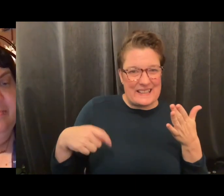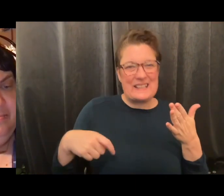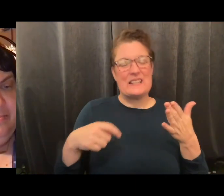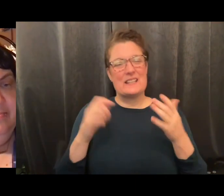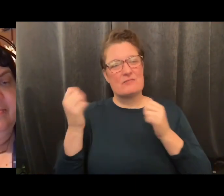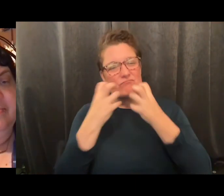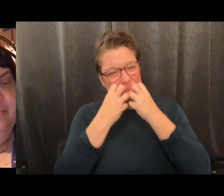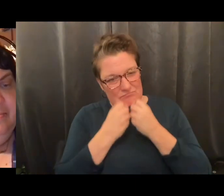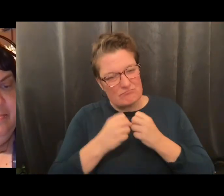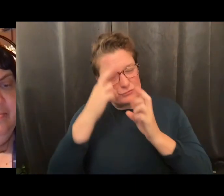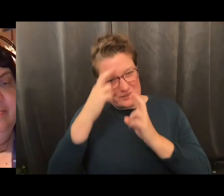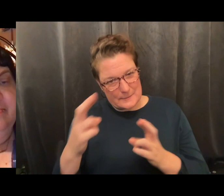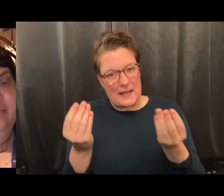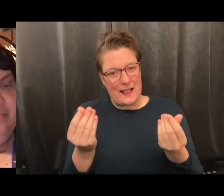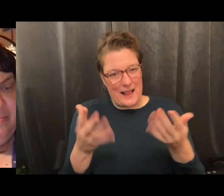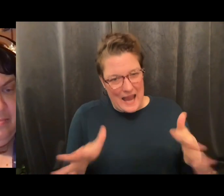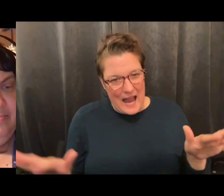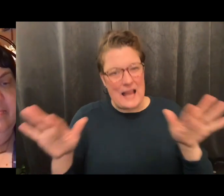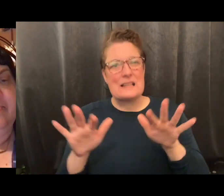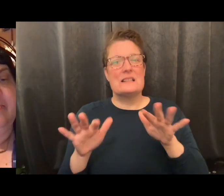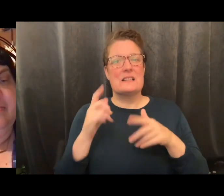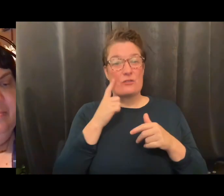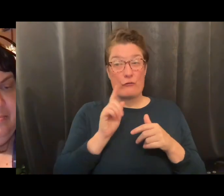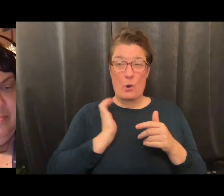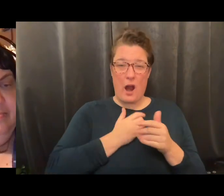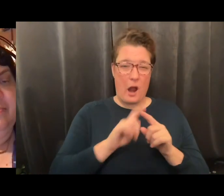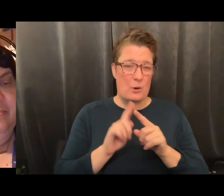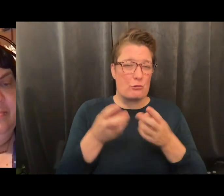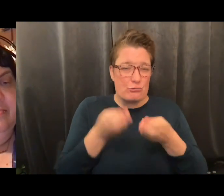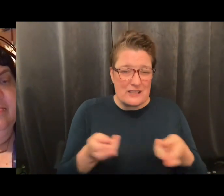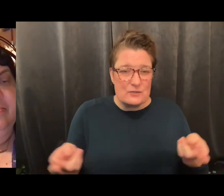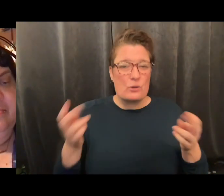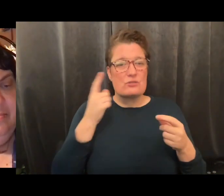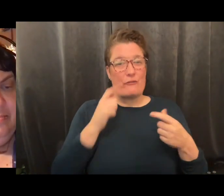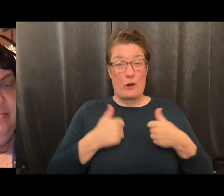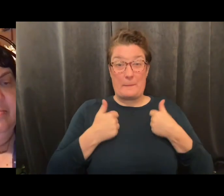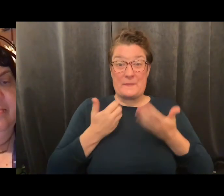resources for the beings that we can see and that we can't see, um, just,